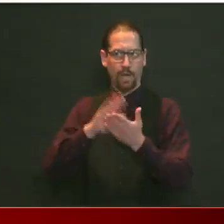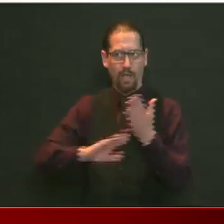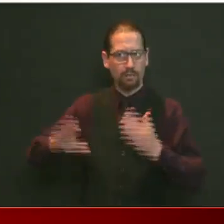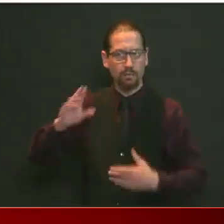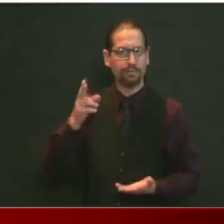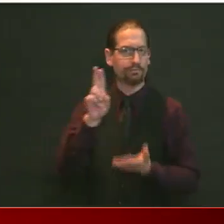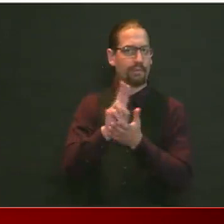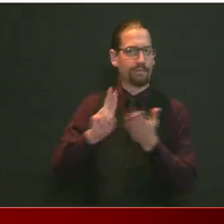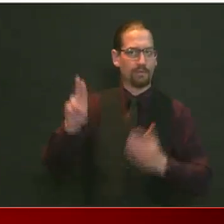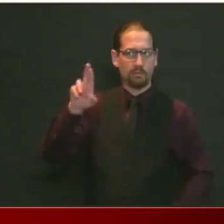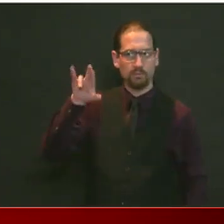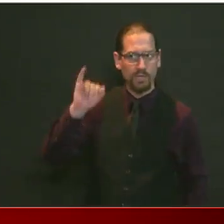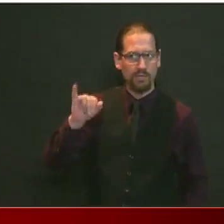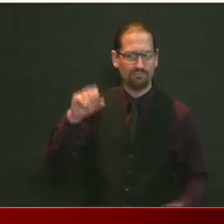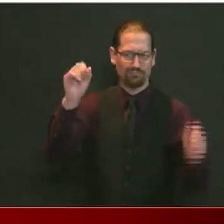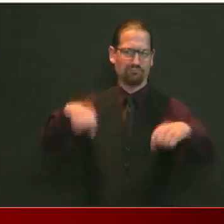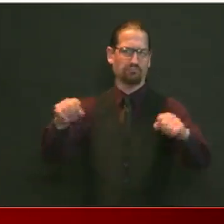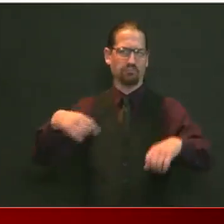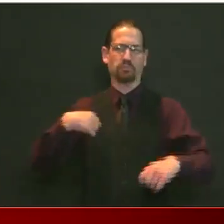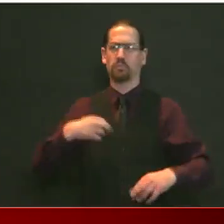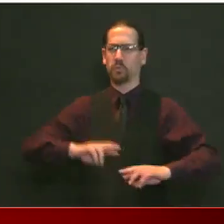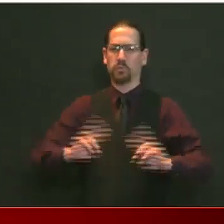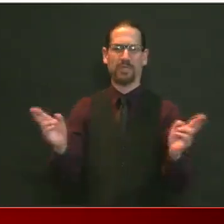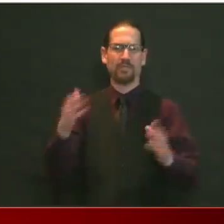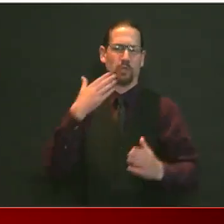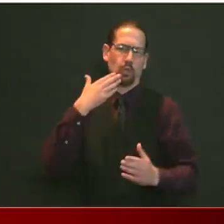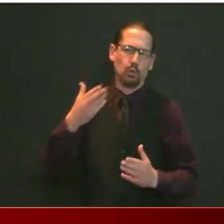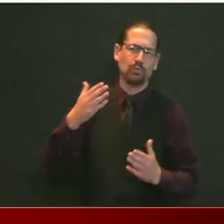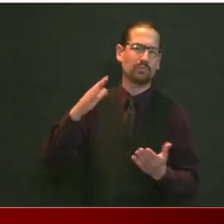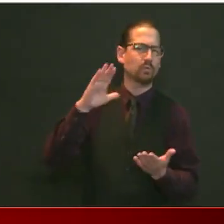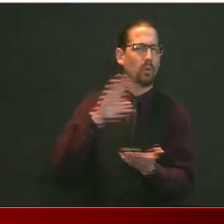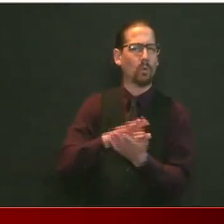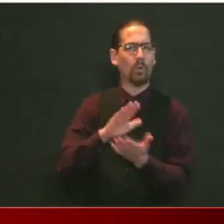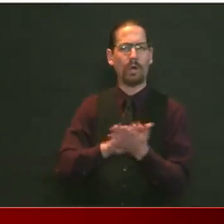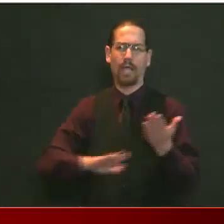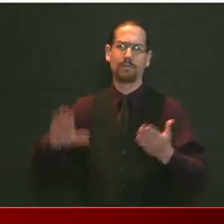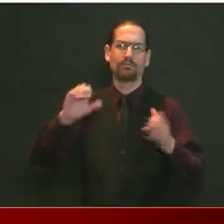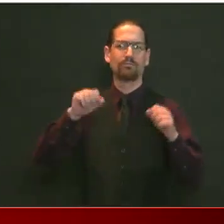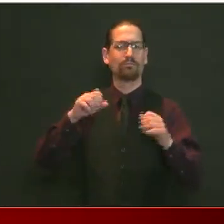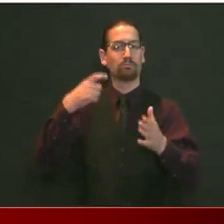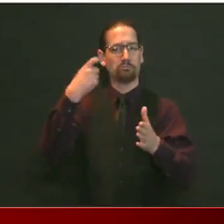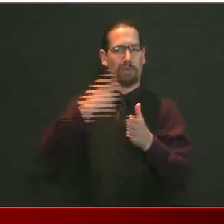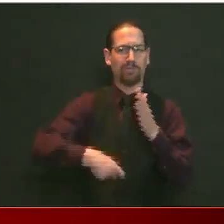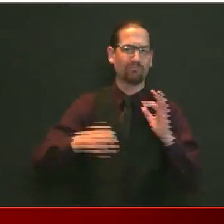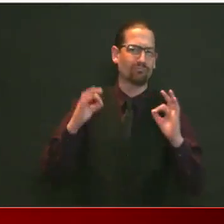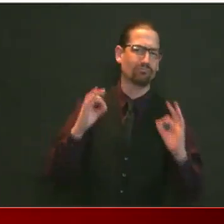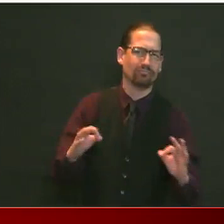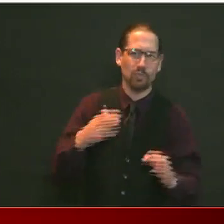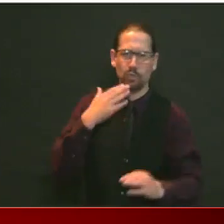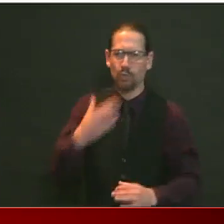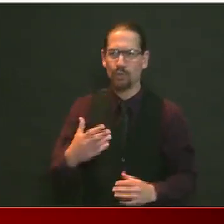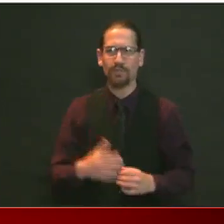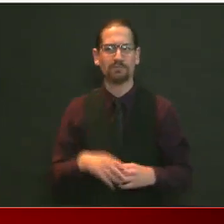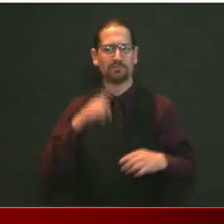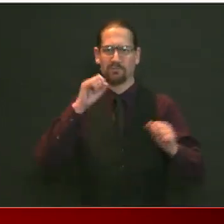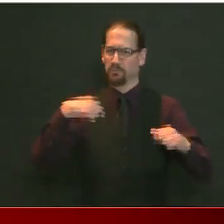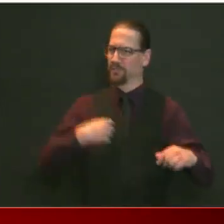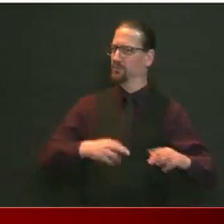I HOPE PEOPLE THINK U.R.I. AND RHODE ISLAND COLLEGE LOOKS PRETTY GOOD RIGHT NOW BECAUSE THEY ARE EXCELLENT EDUCATIONS AT